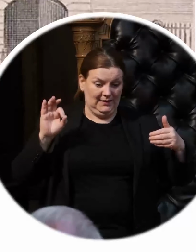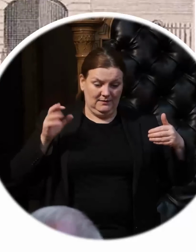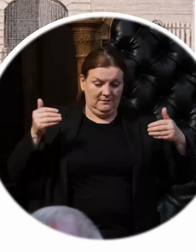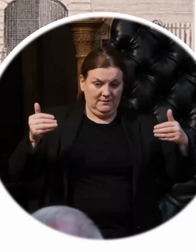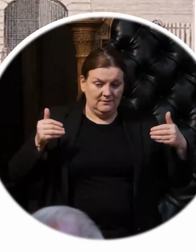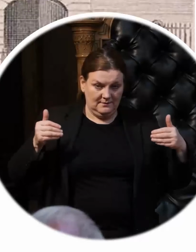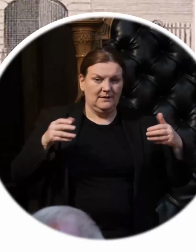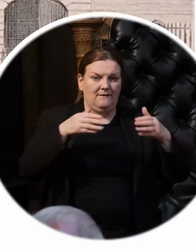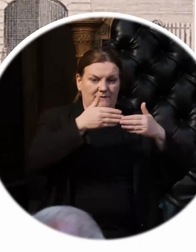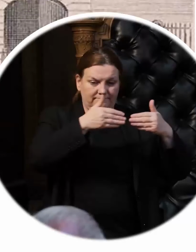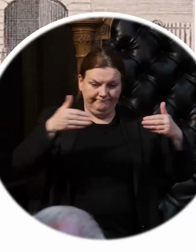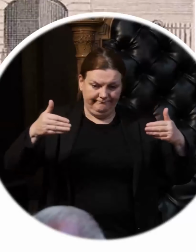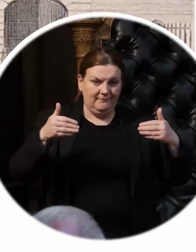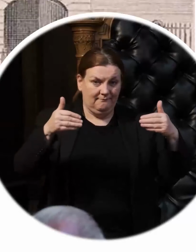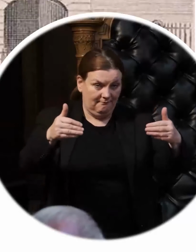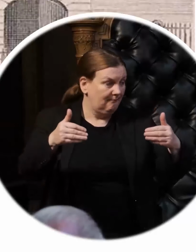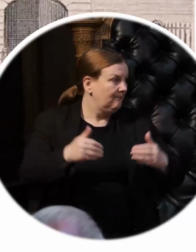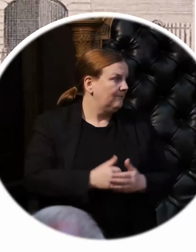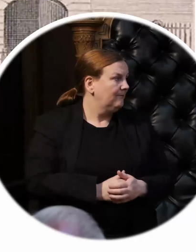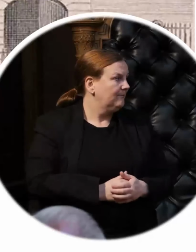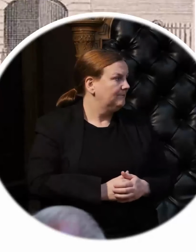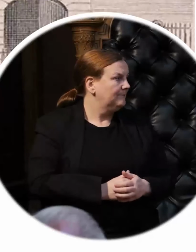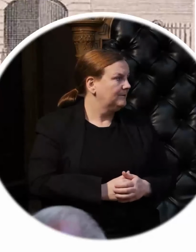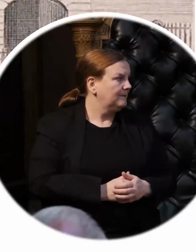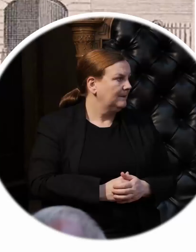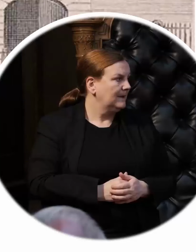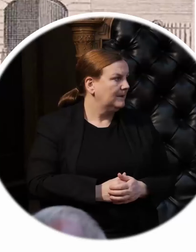the opening over on the left hand side was a carriageway